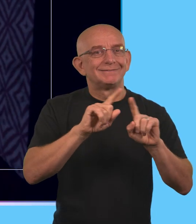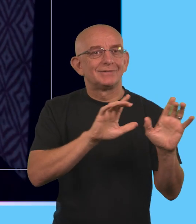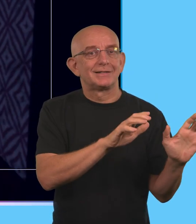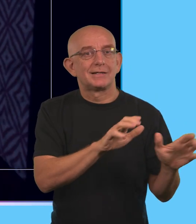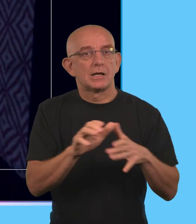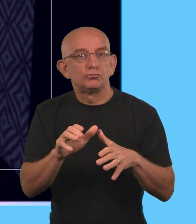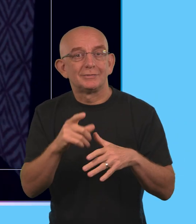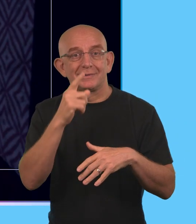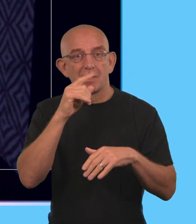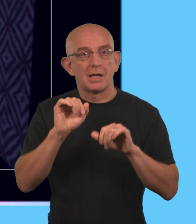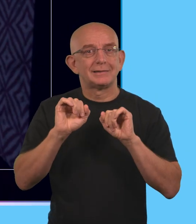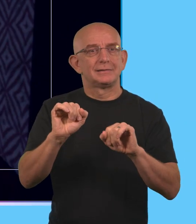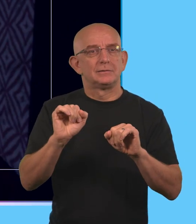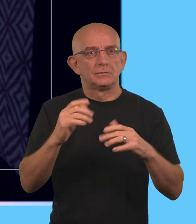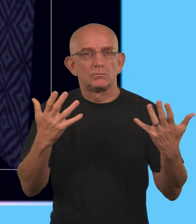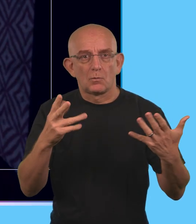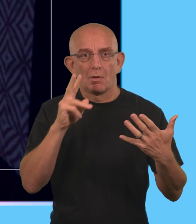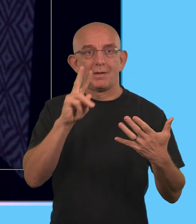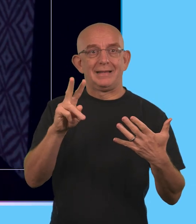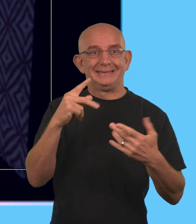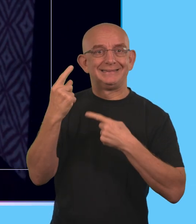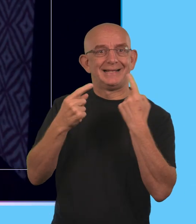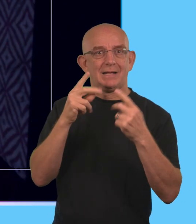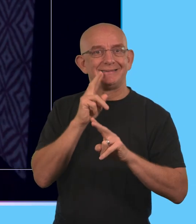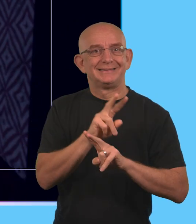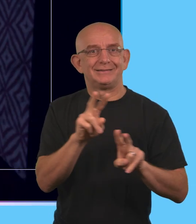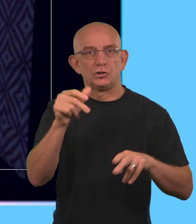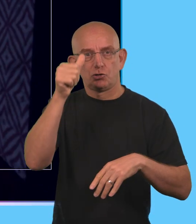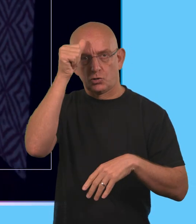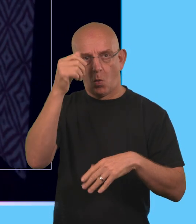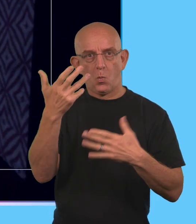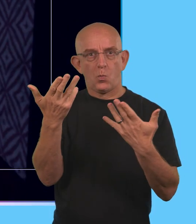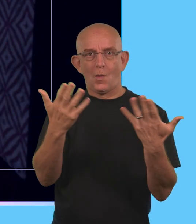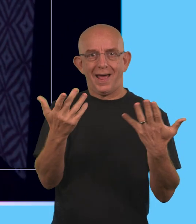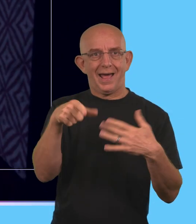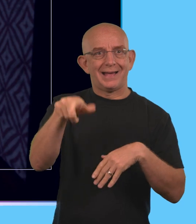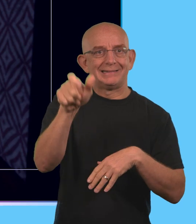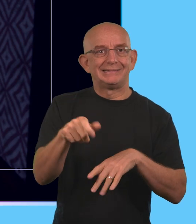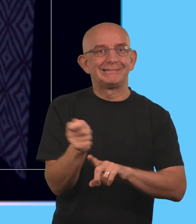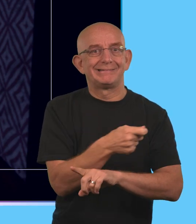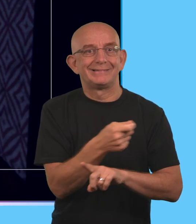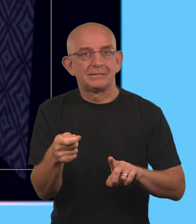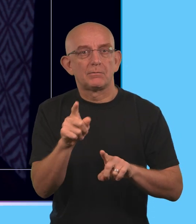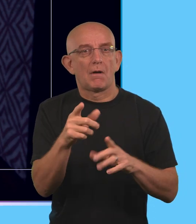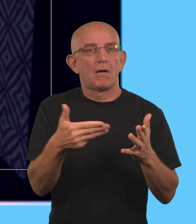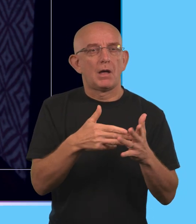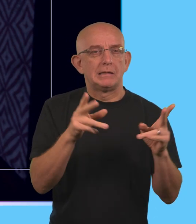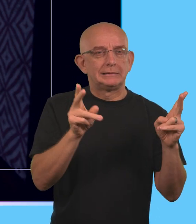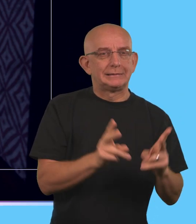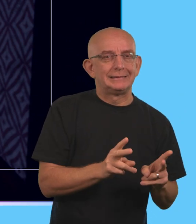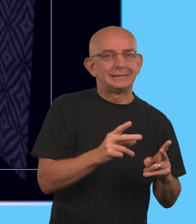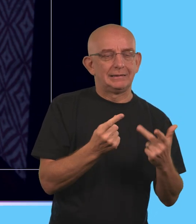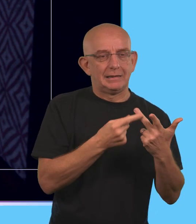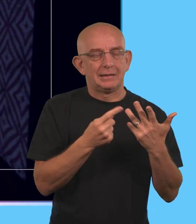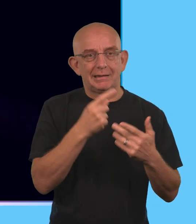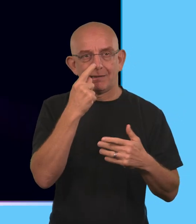You can increase the volume of conspicuous sounds, revealing the ripper's positions, but decrease the volume of sound effects that can trigger misophonia.